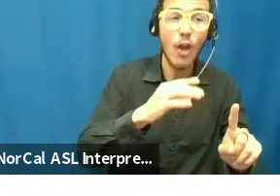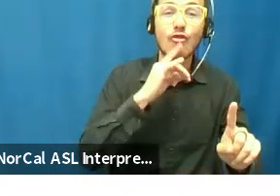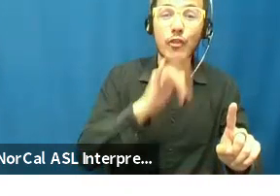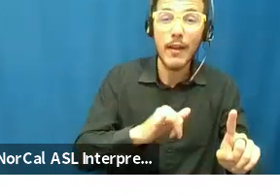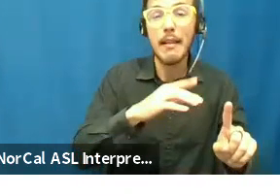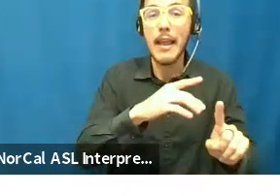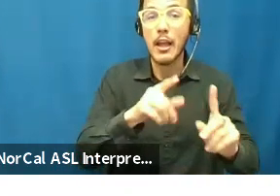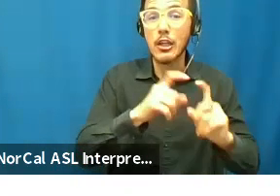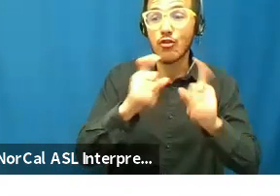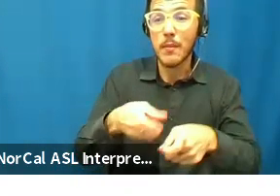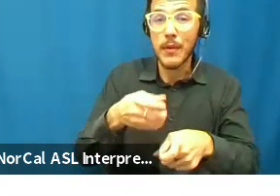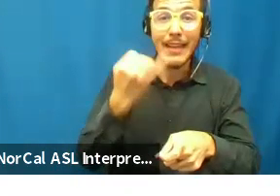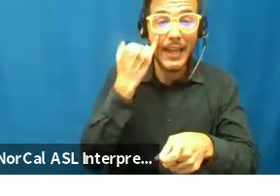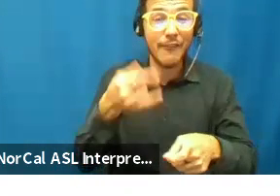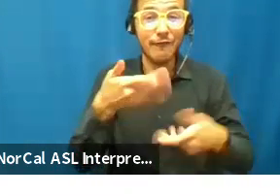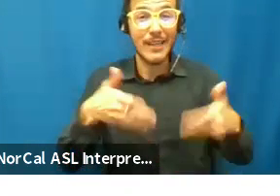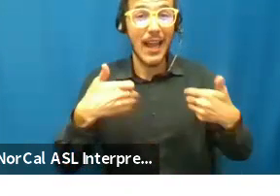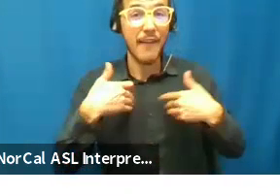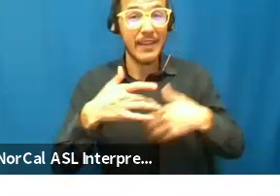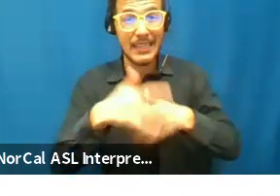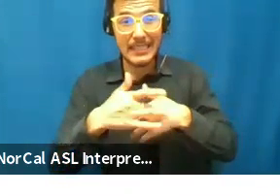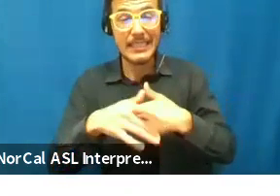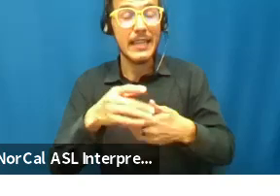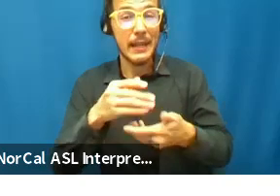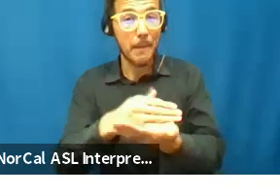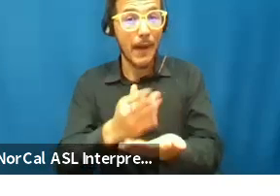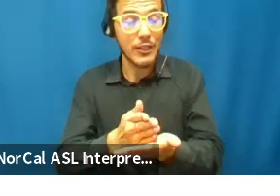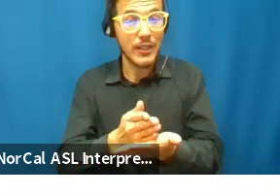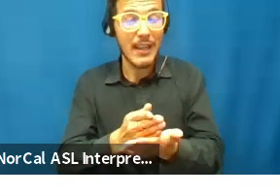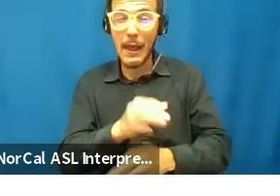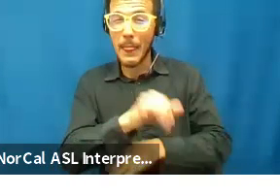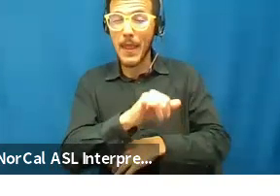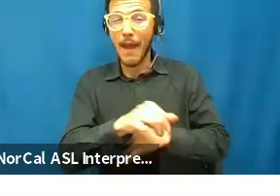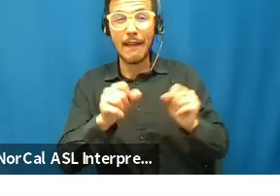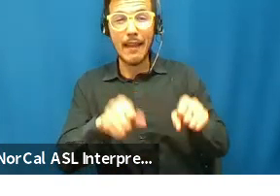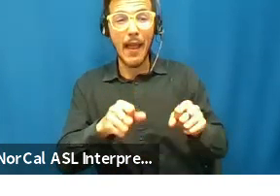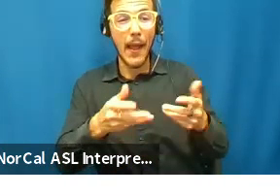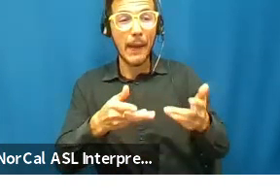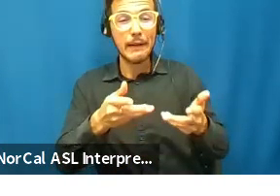budget. And this also could differ by type of accommodation. So, for example,